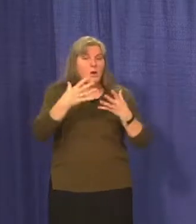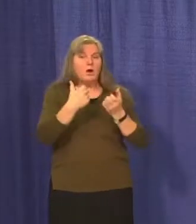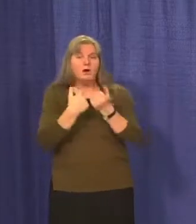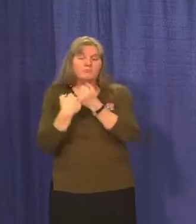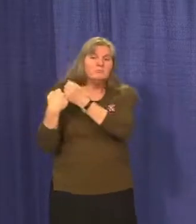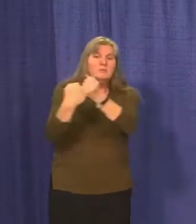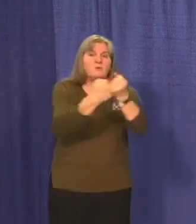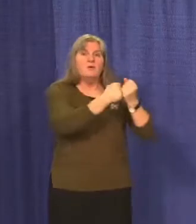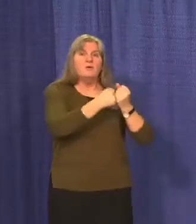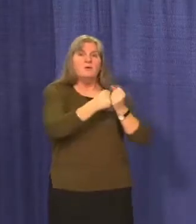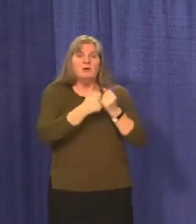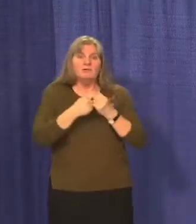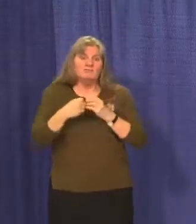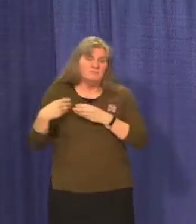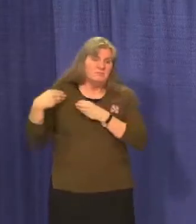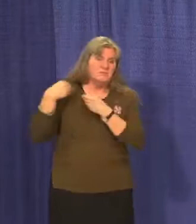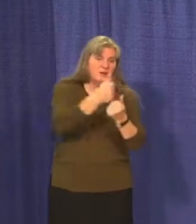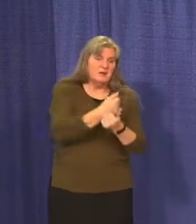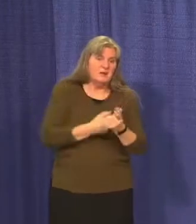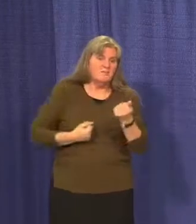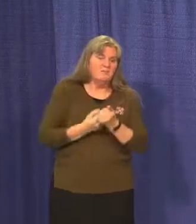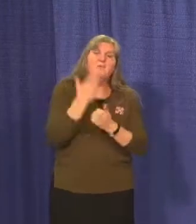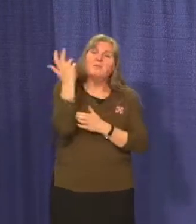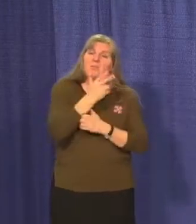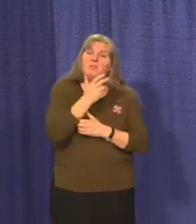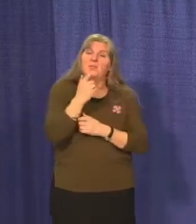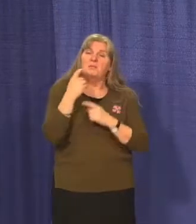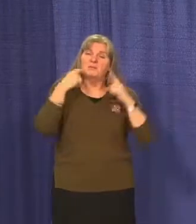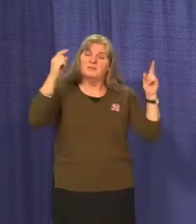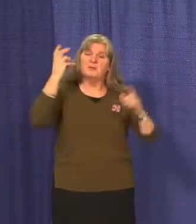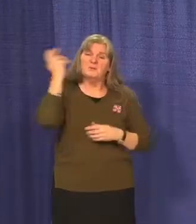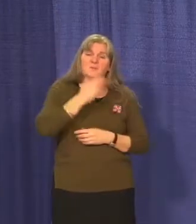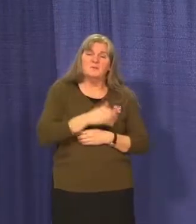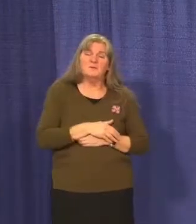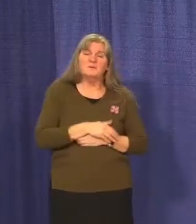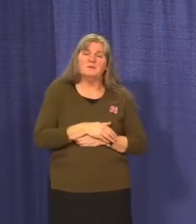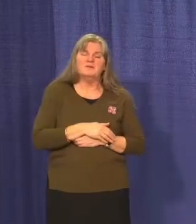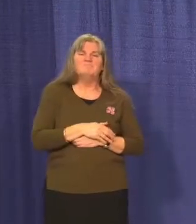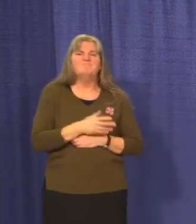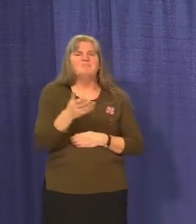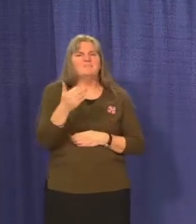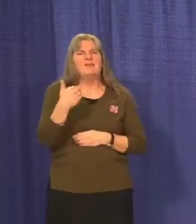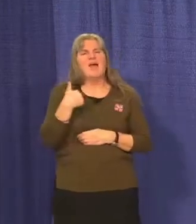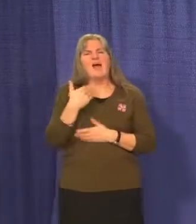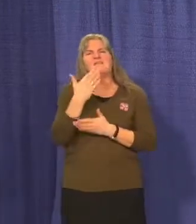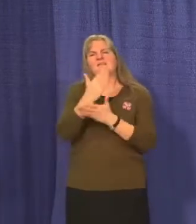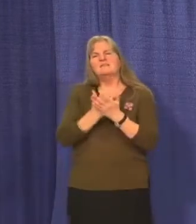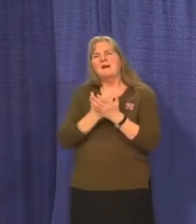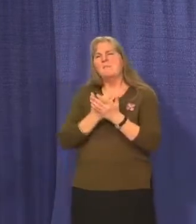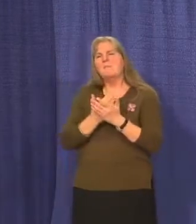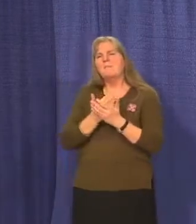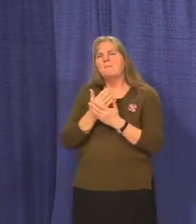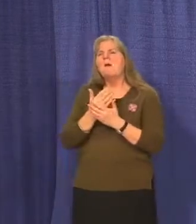investment and cooperation. There is plenty of inaccurate, or plain bad information out